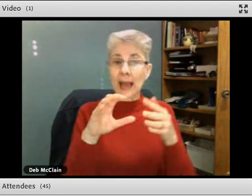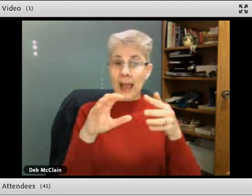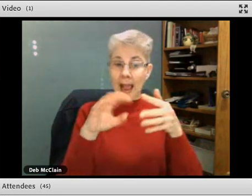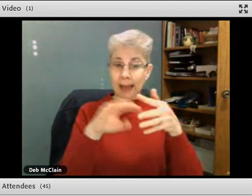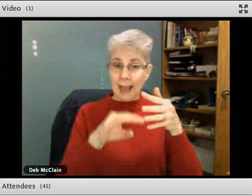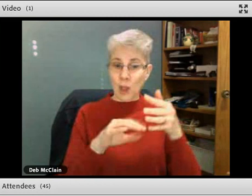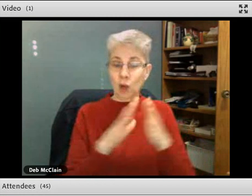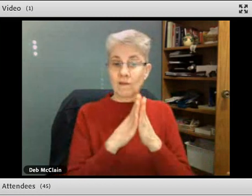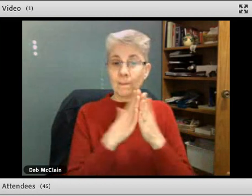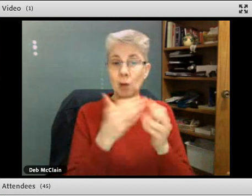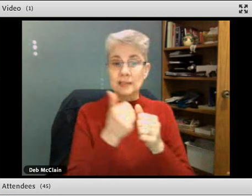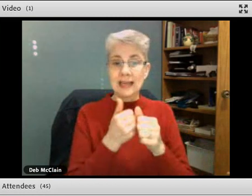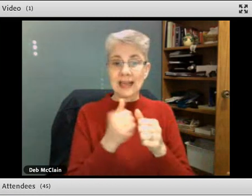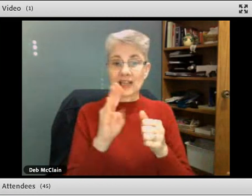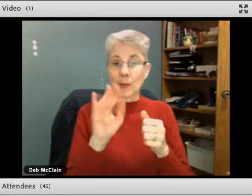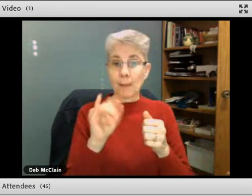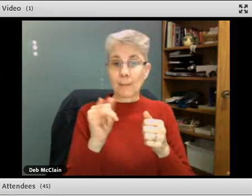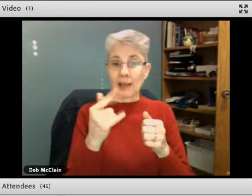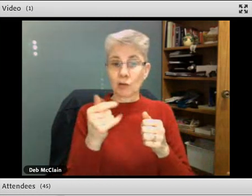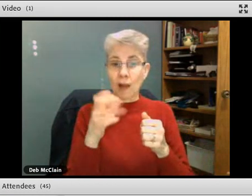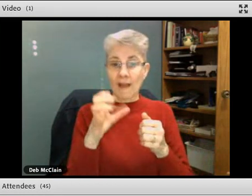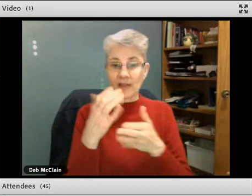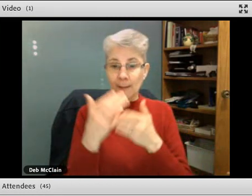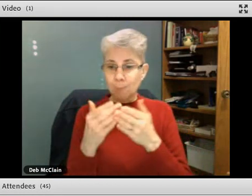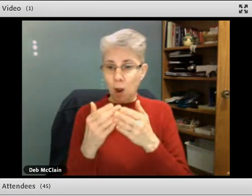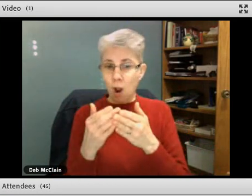typically a book or a set of books, has its own MARC record,